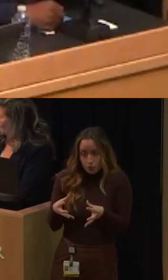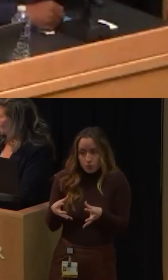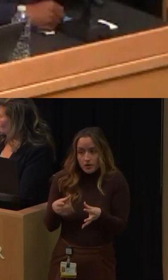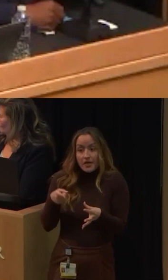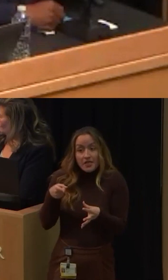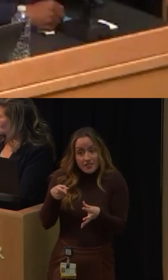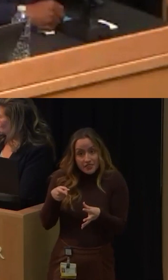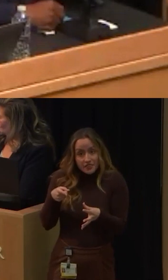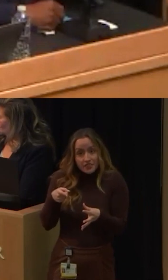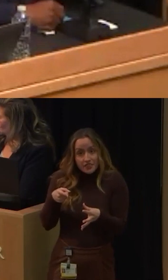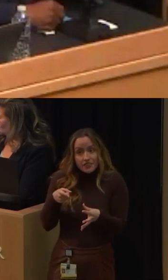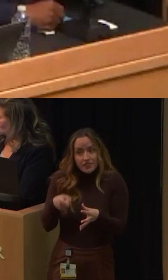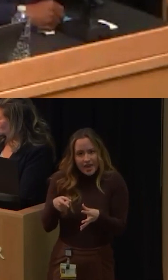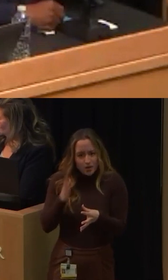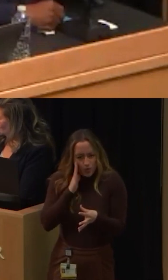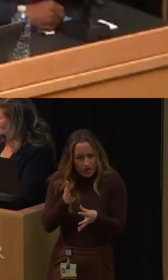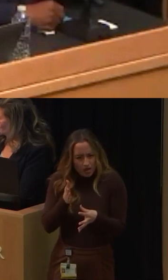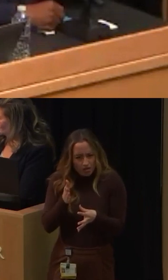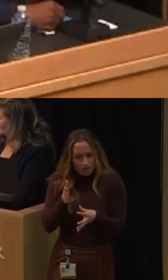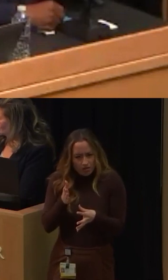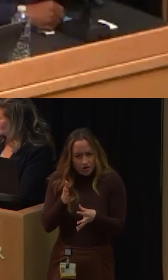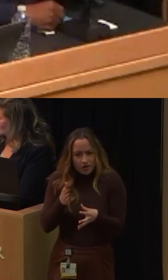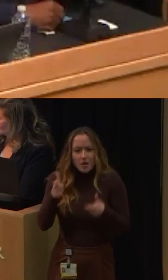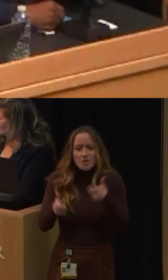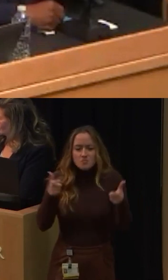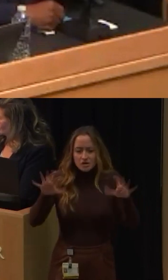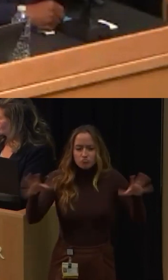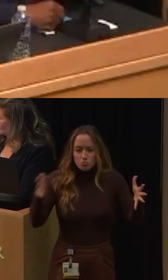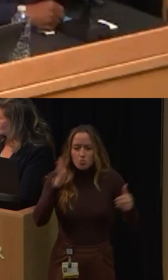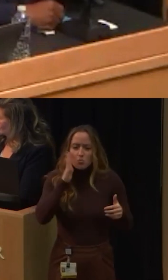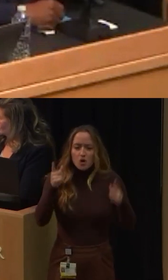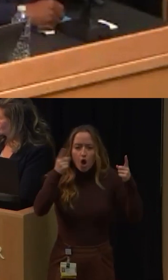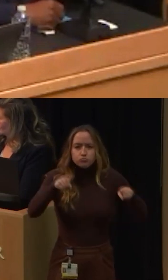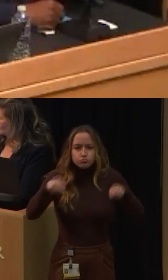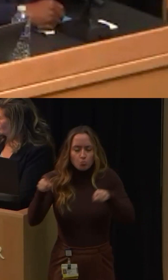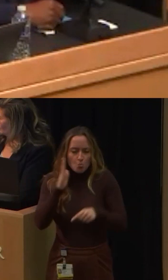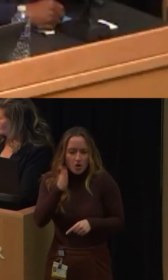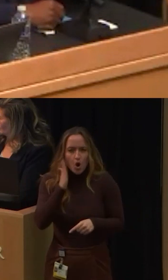"that they will agree with one another, "that they will understand "one another's perspectives and beliefs,